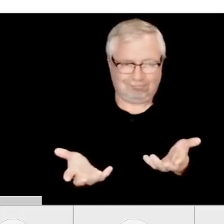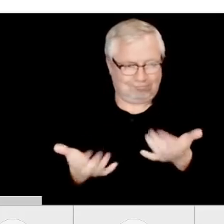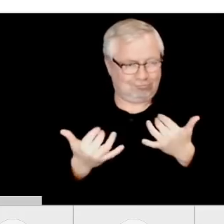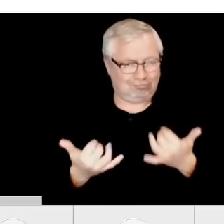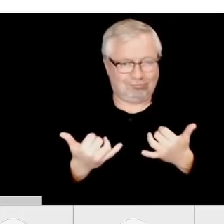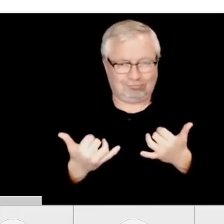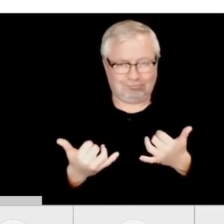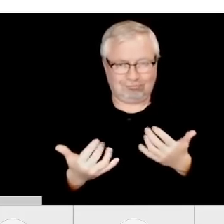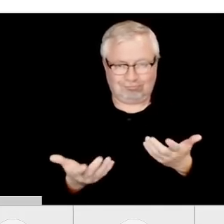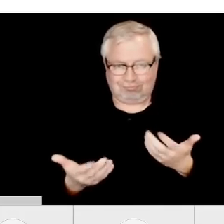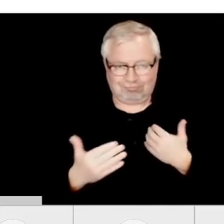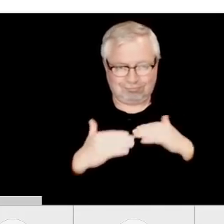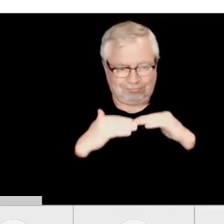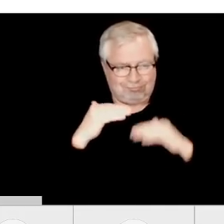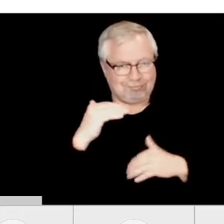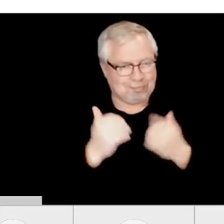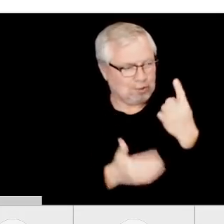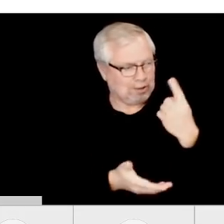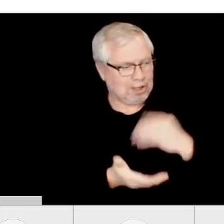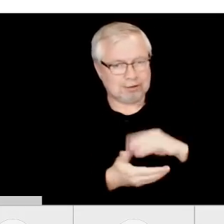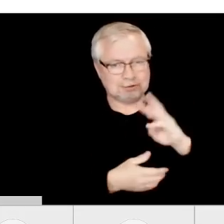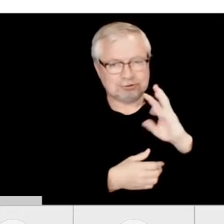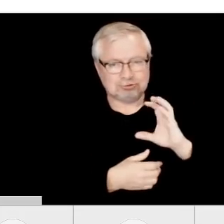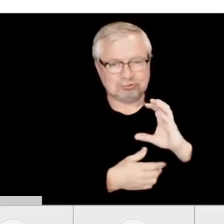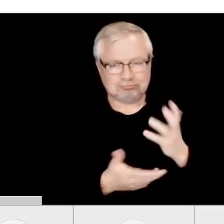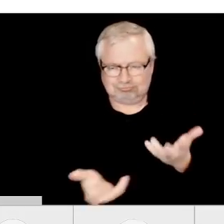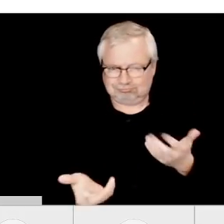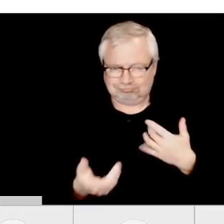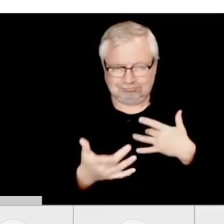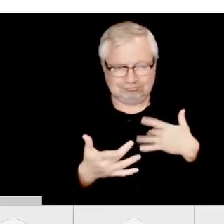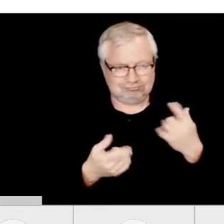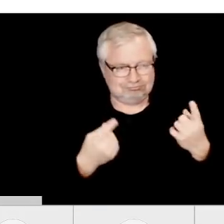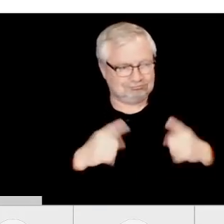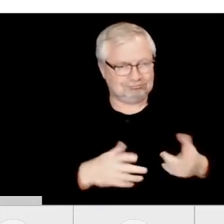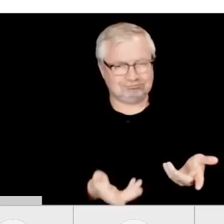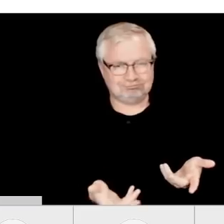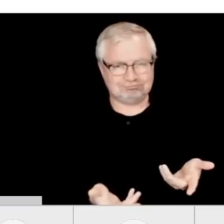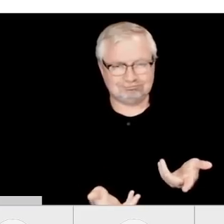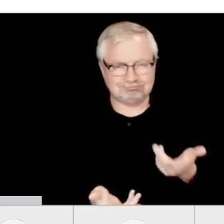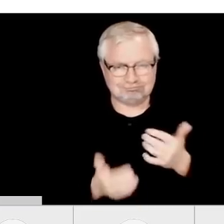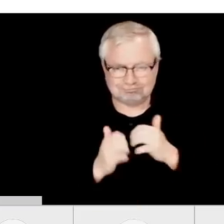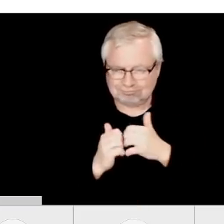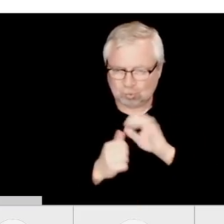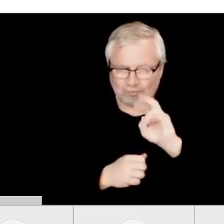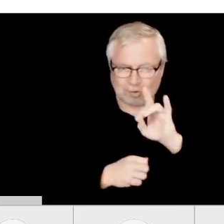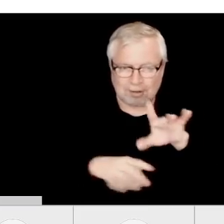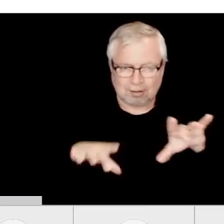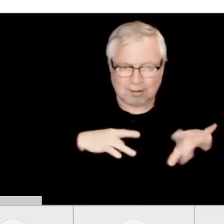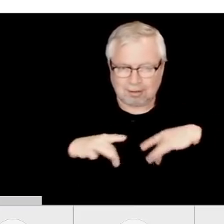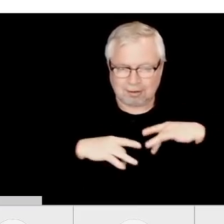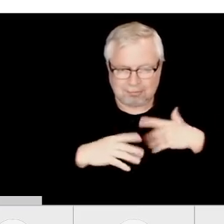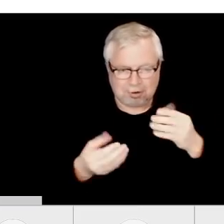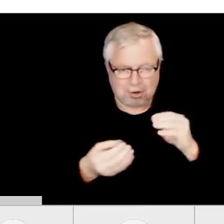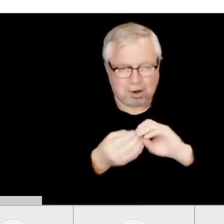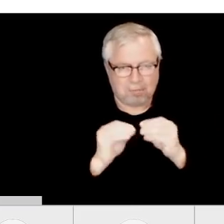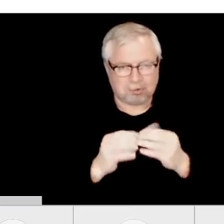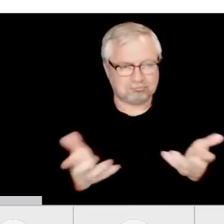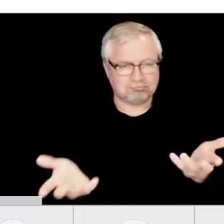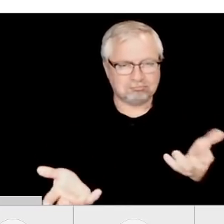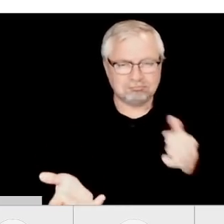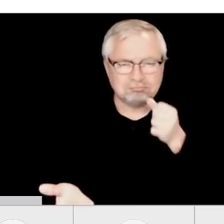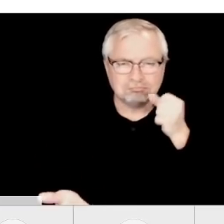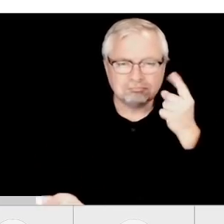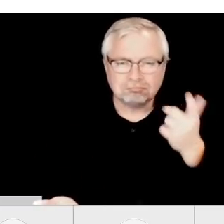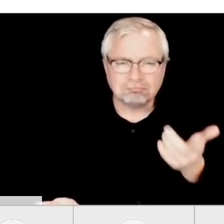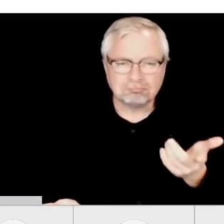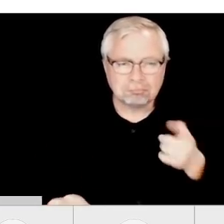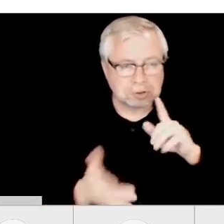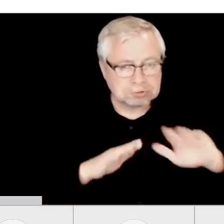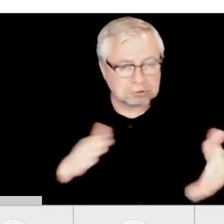600 cases due to COVID, cases individuals dying due to COVID.